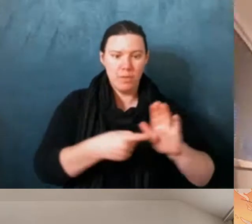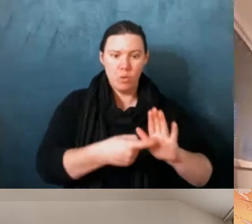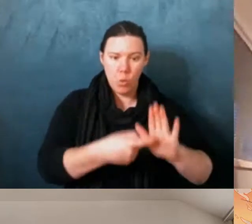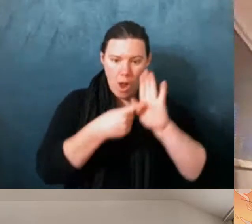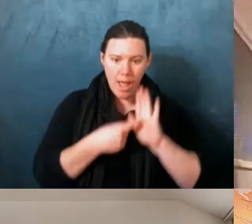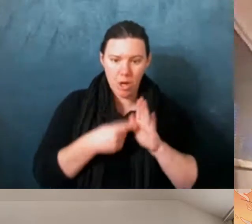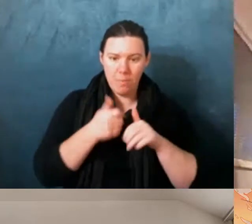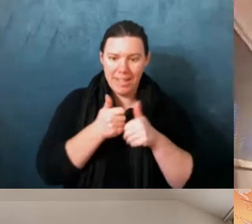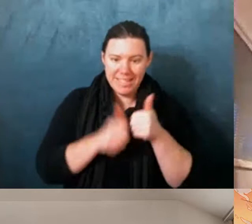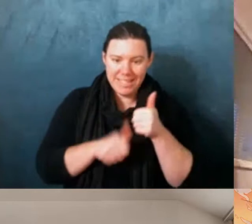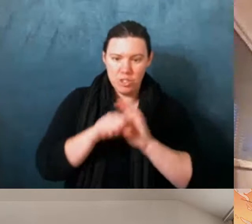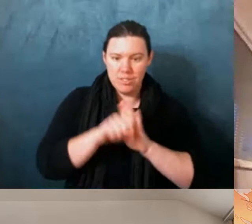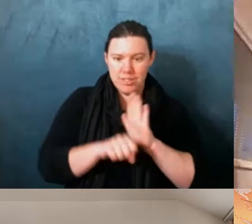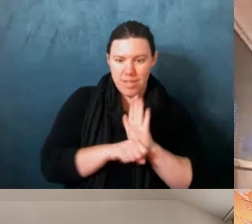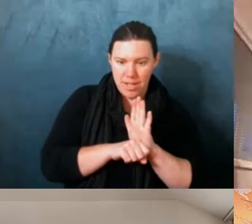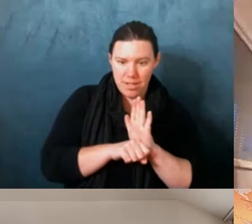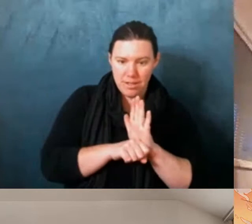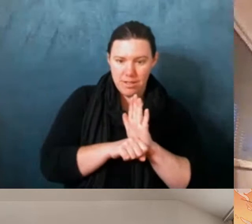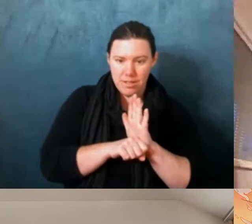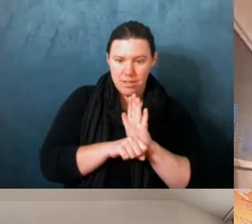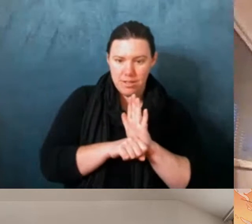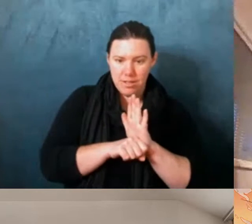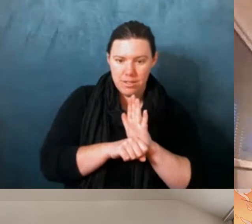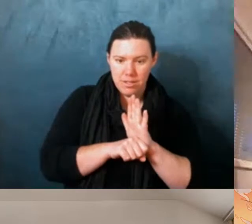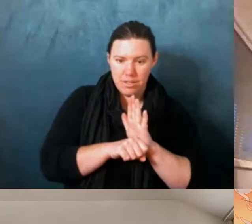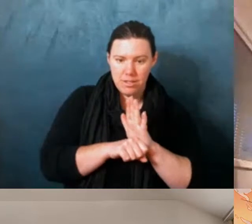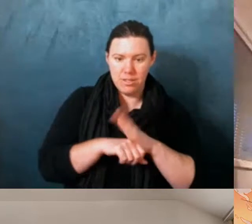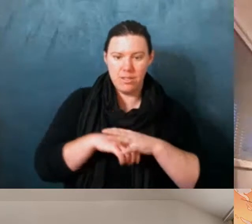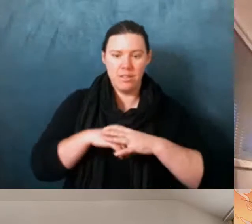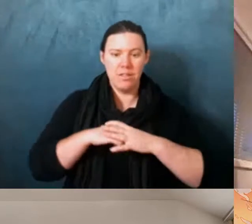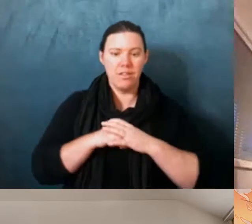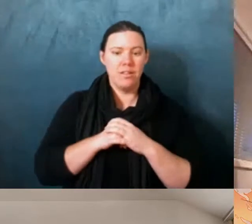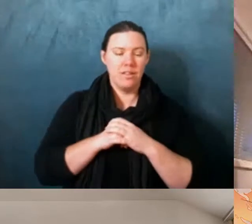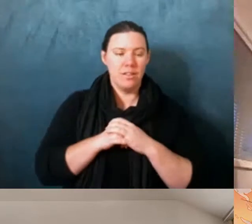So these courses of implicit bias are being given